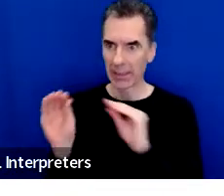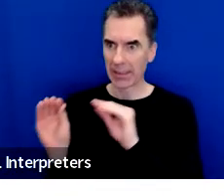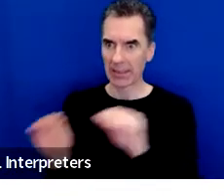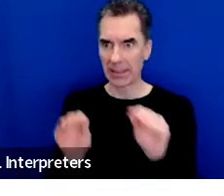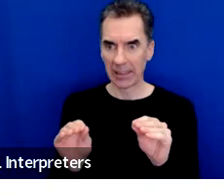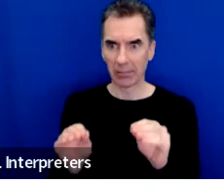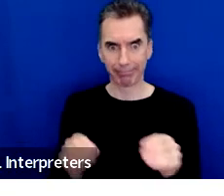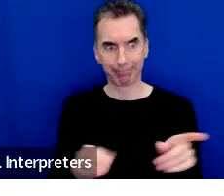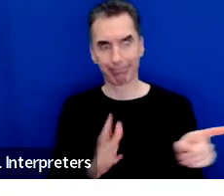you know,